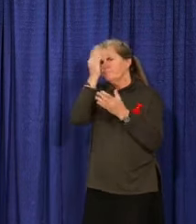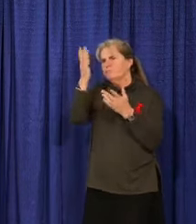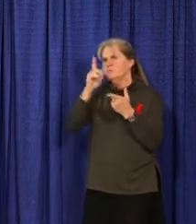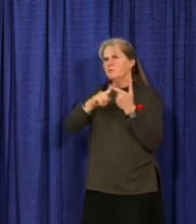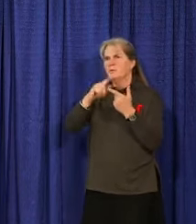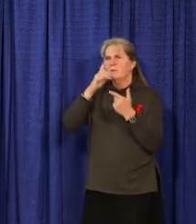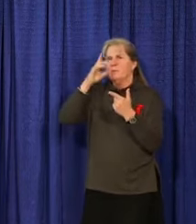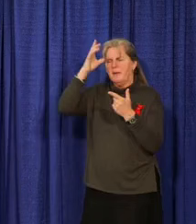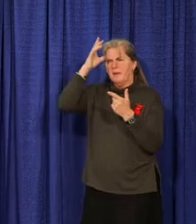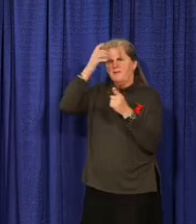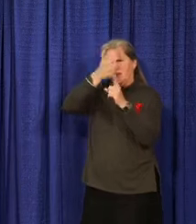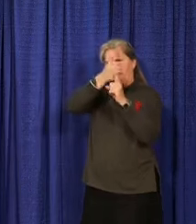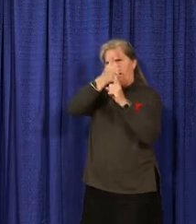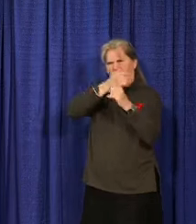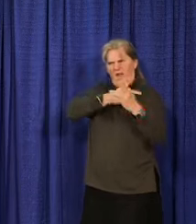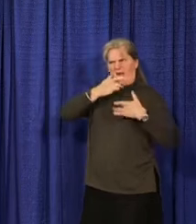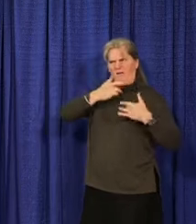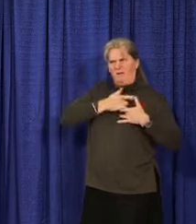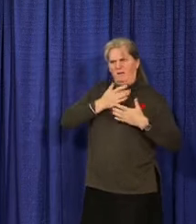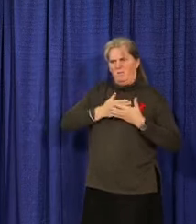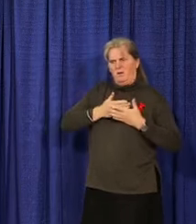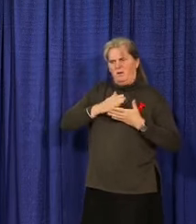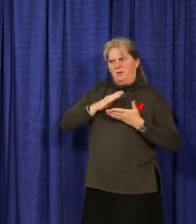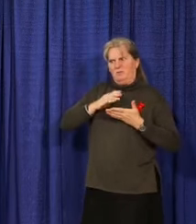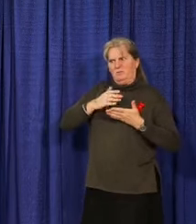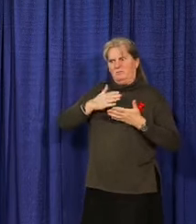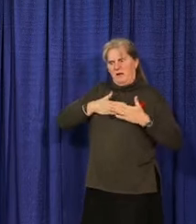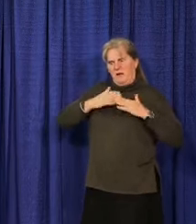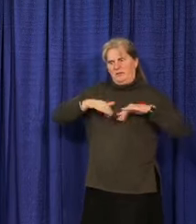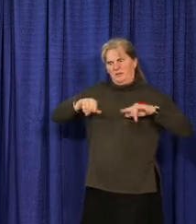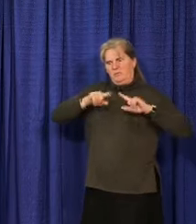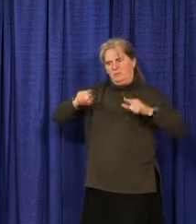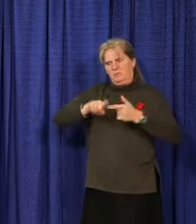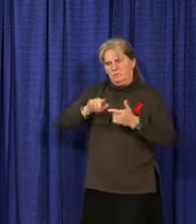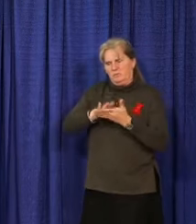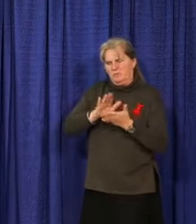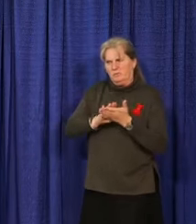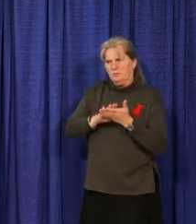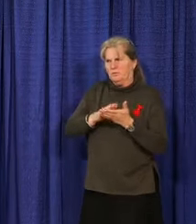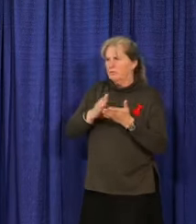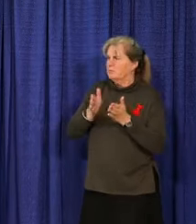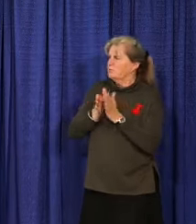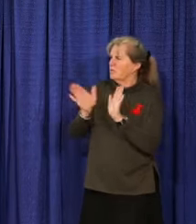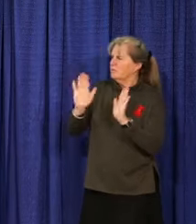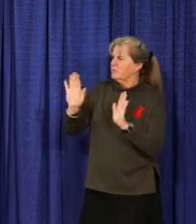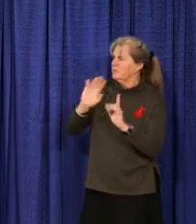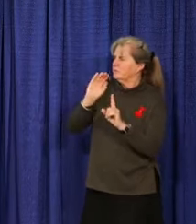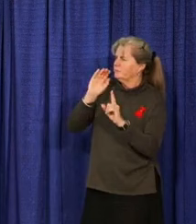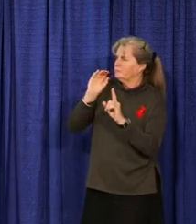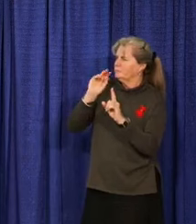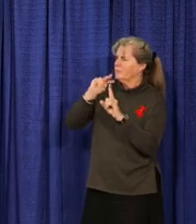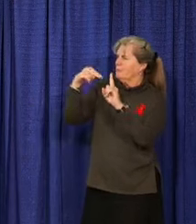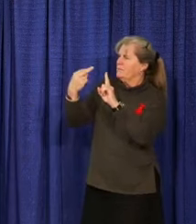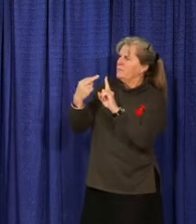year? I know they said departments have been responding to specific ages but generally, what is the